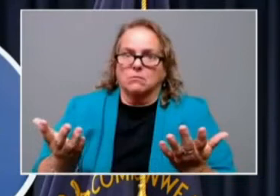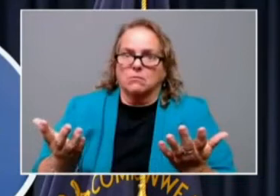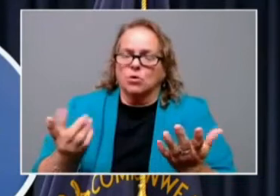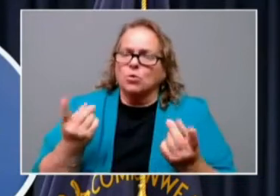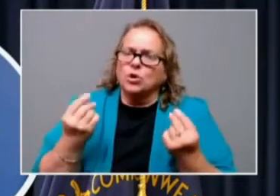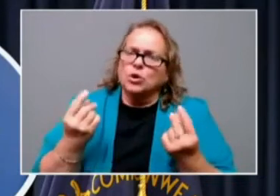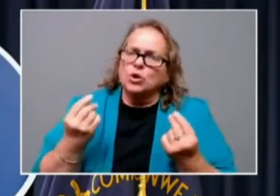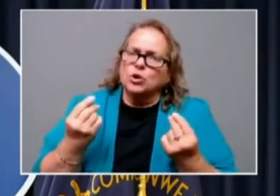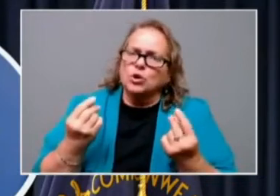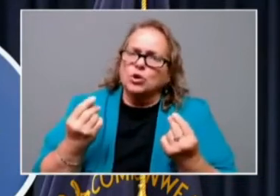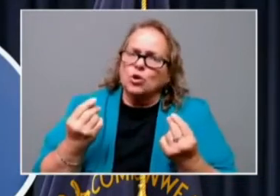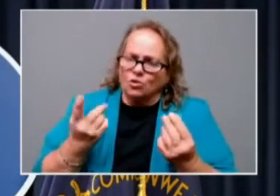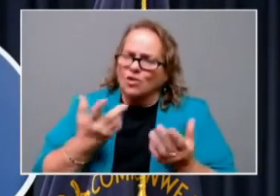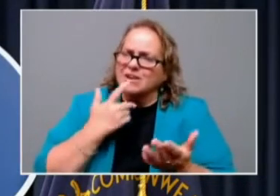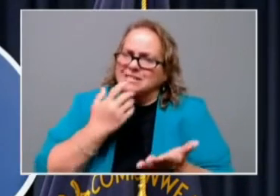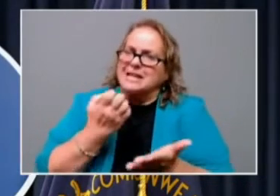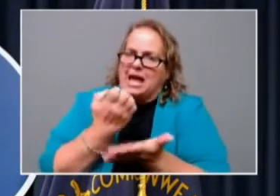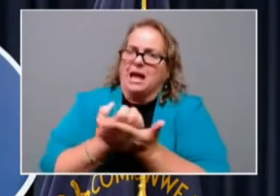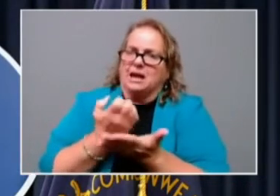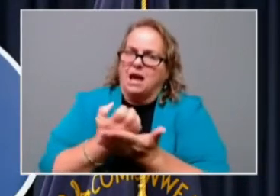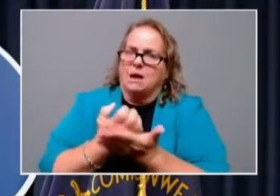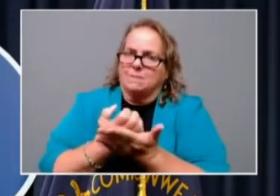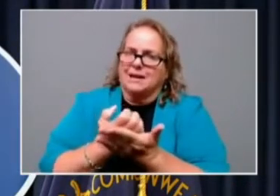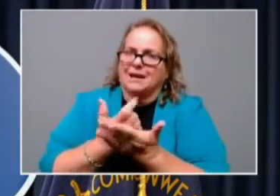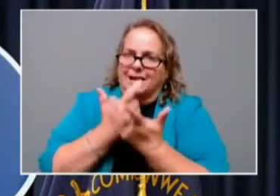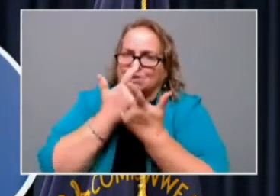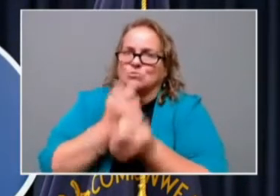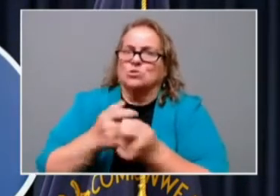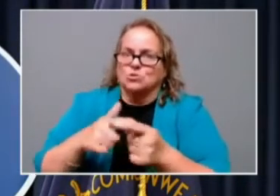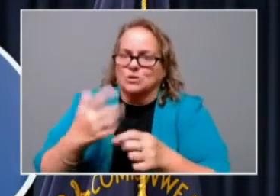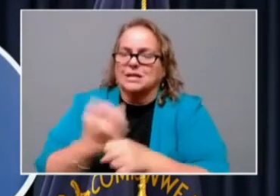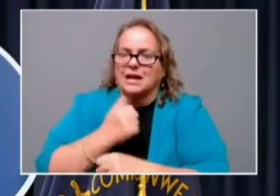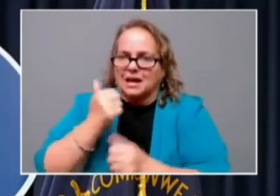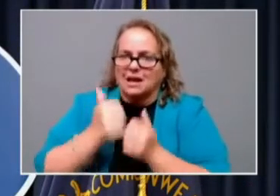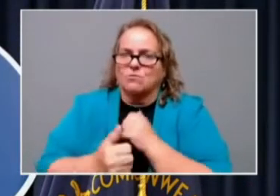interest with getting uh, everybody vaccinated. Karen's are